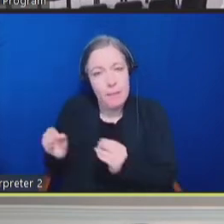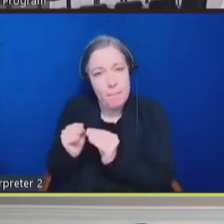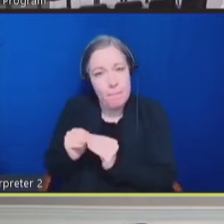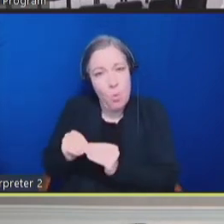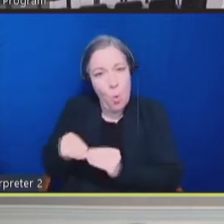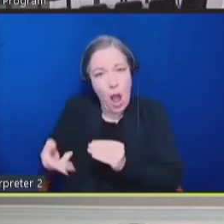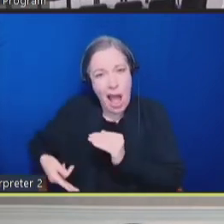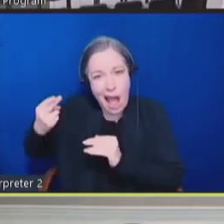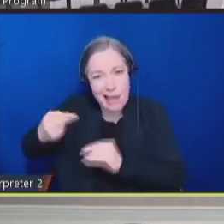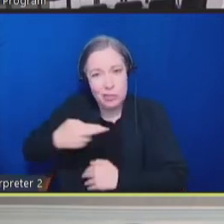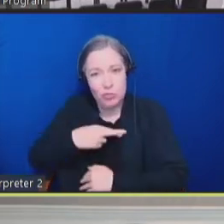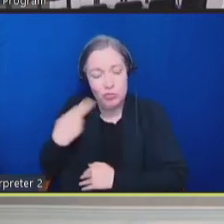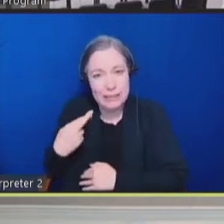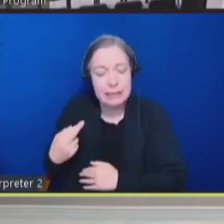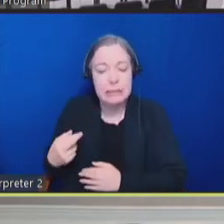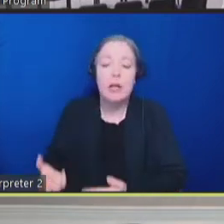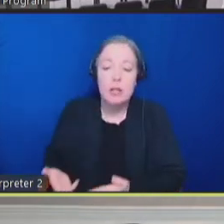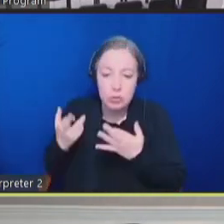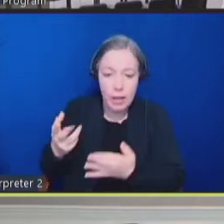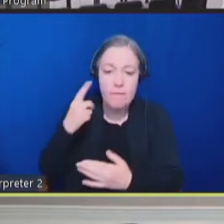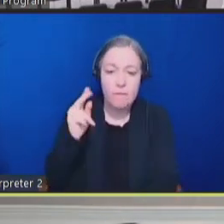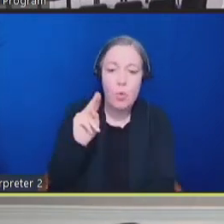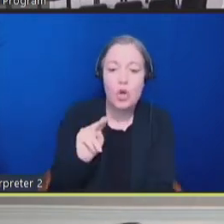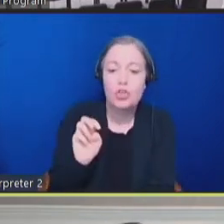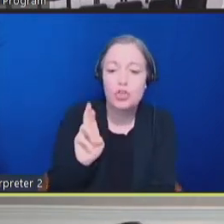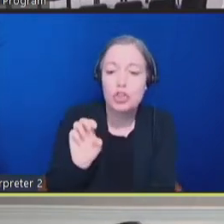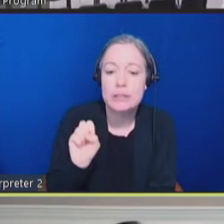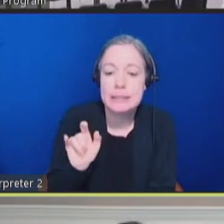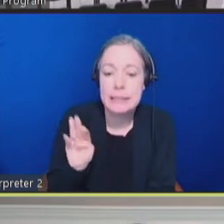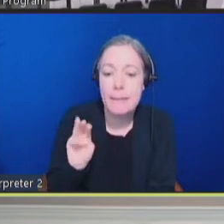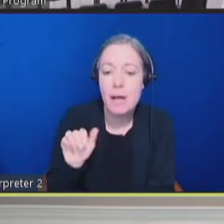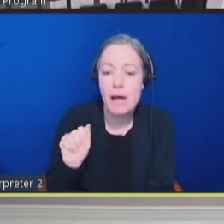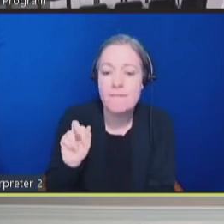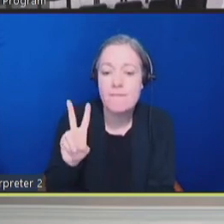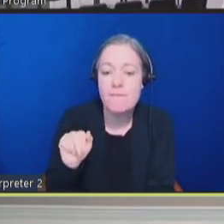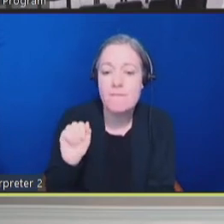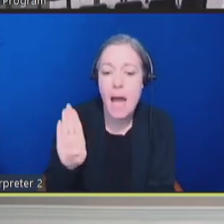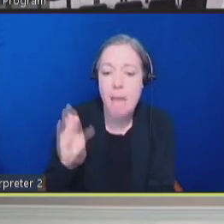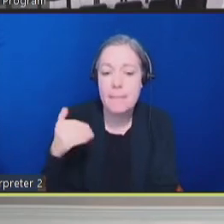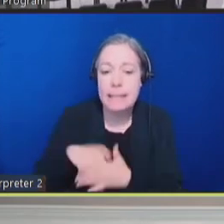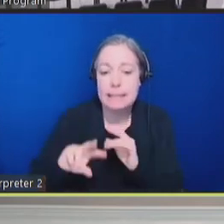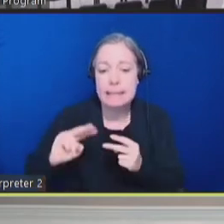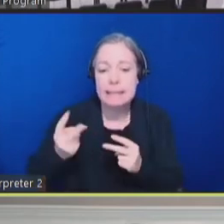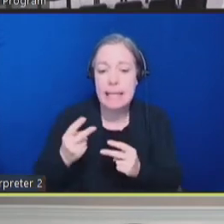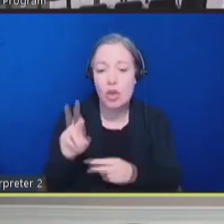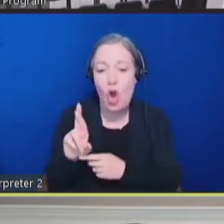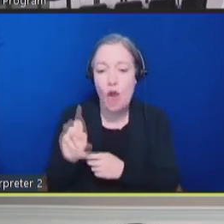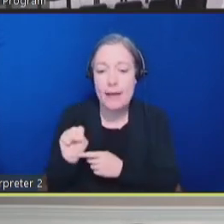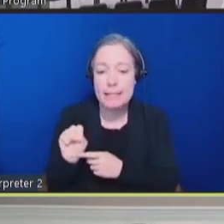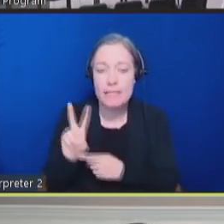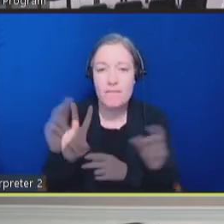recommended to get nirsevimab in their second RSV season. And then the second product is RSV